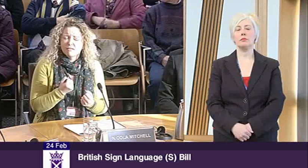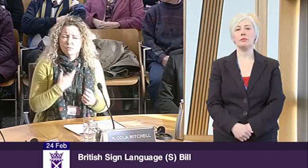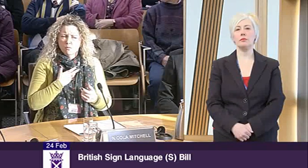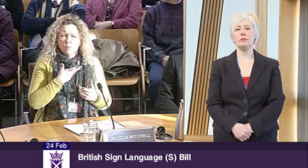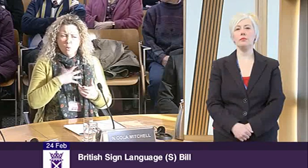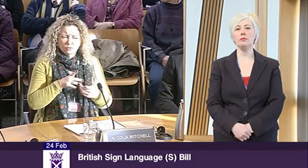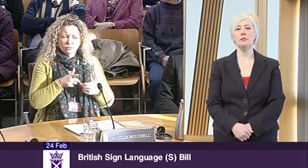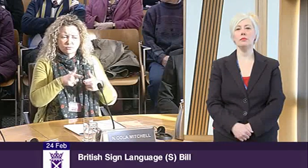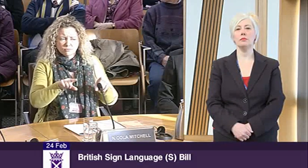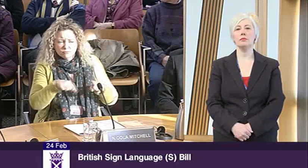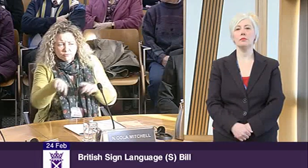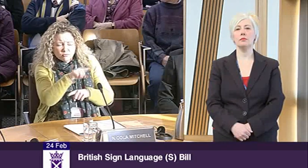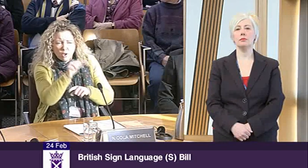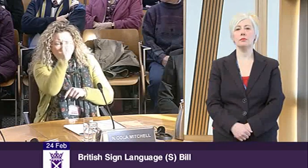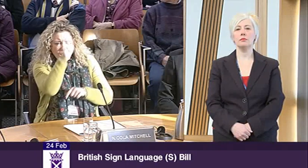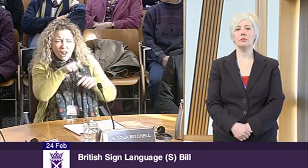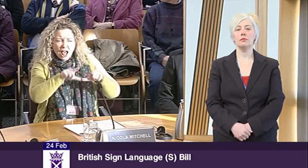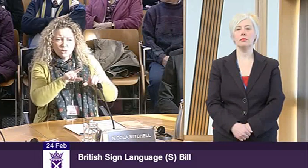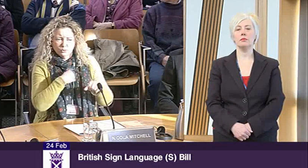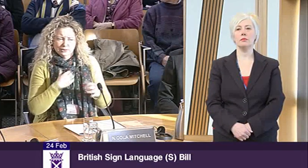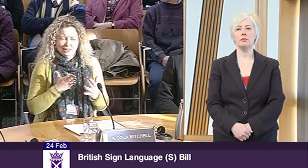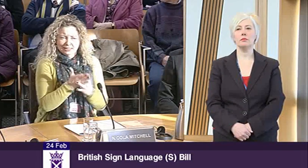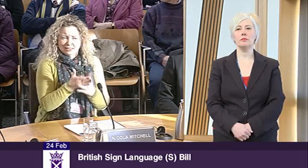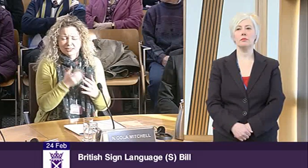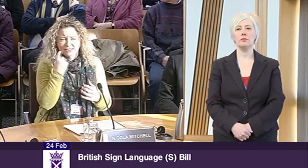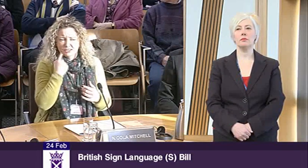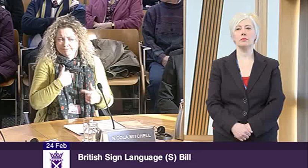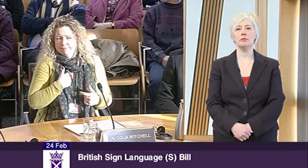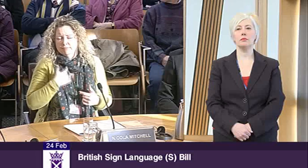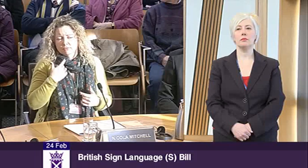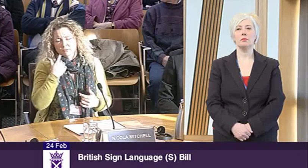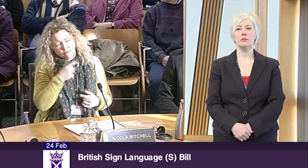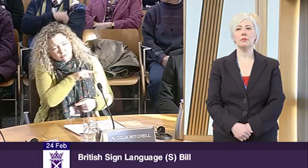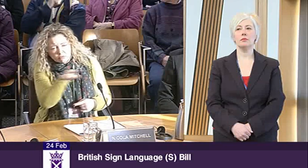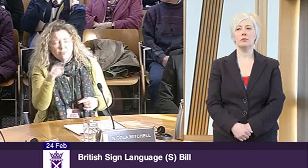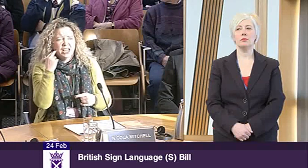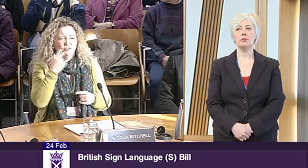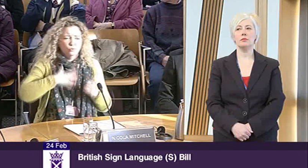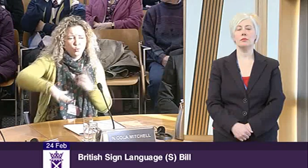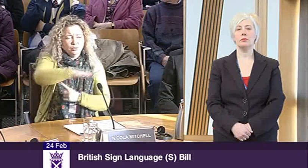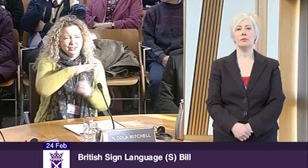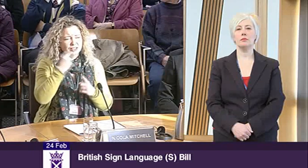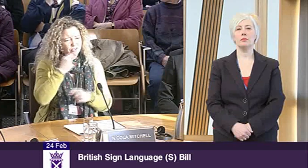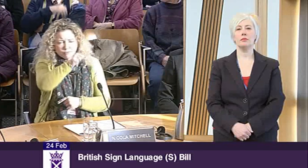frustrated and depressed because of the barriers and problems that we face in getting linguistic